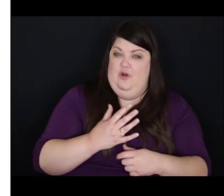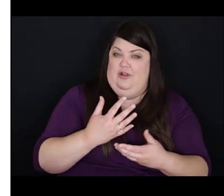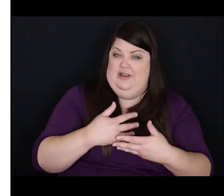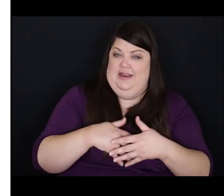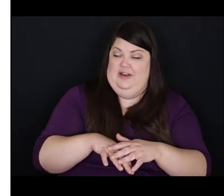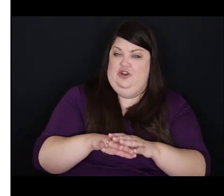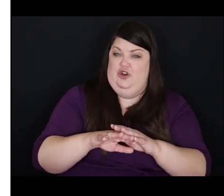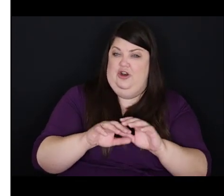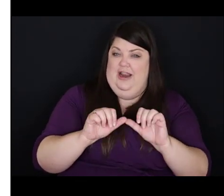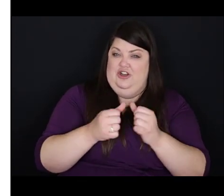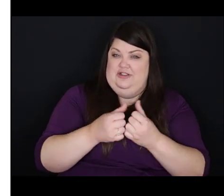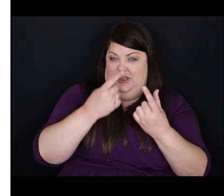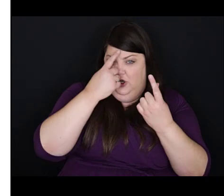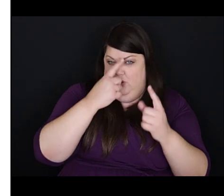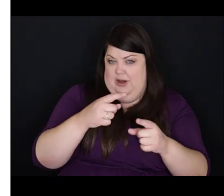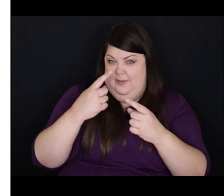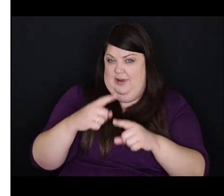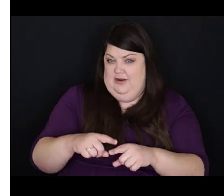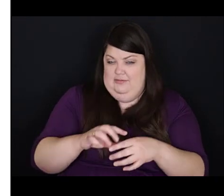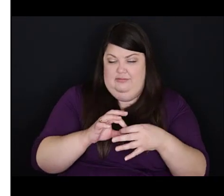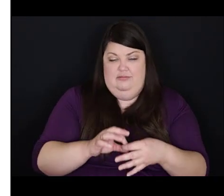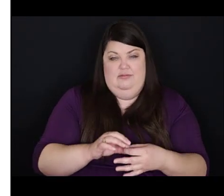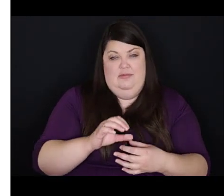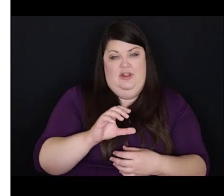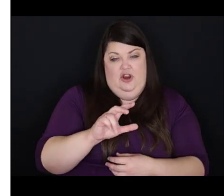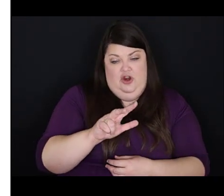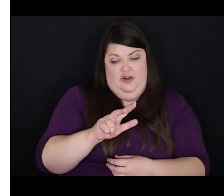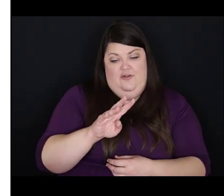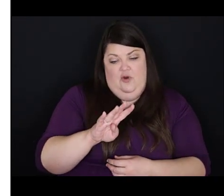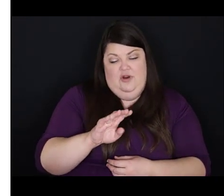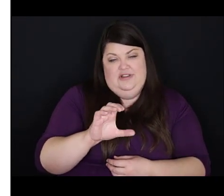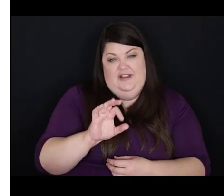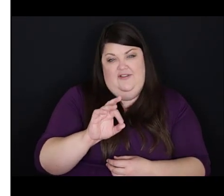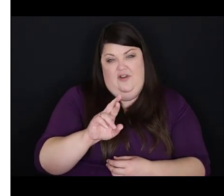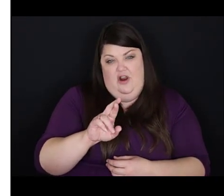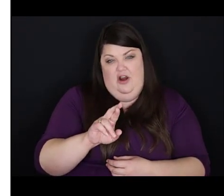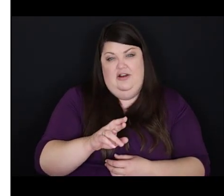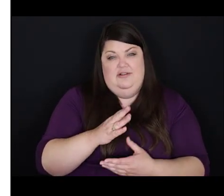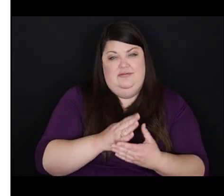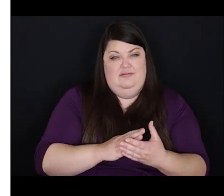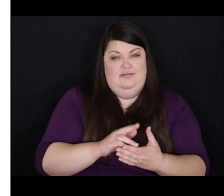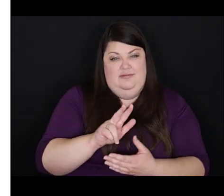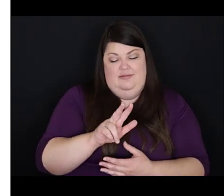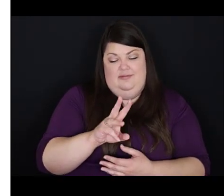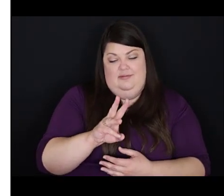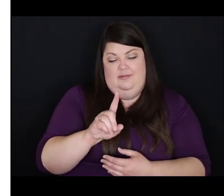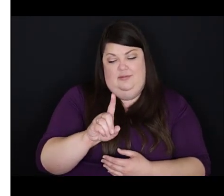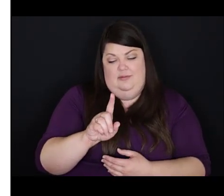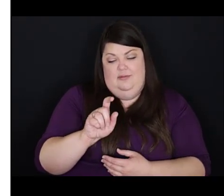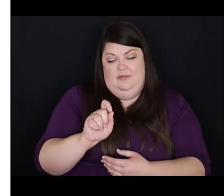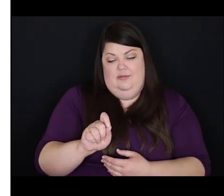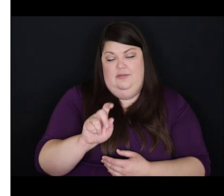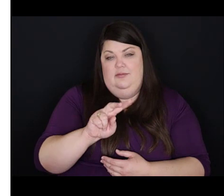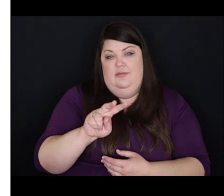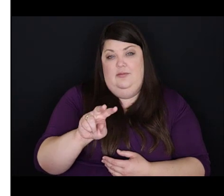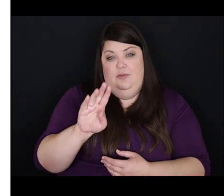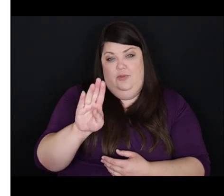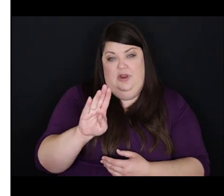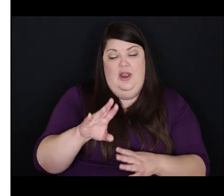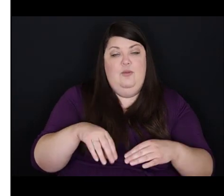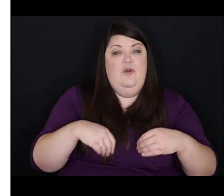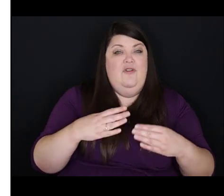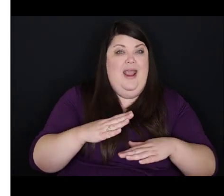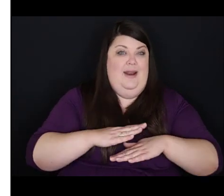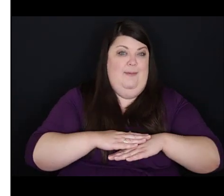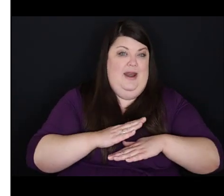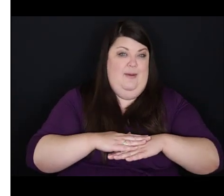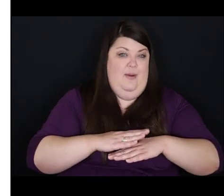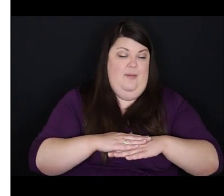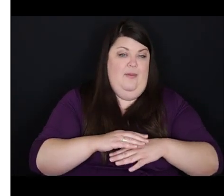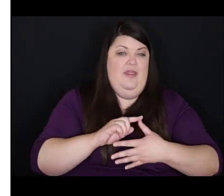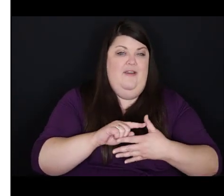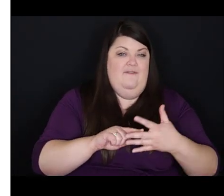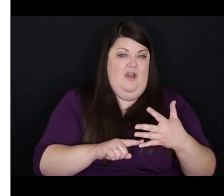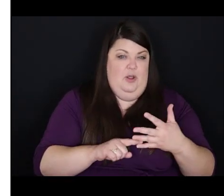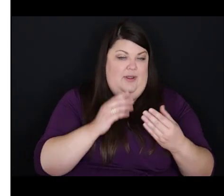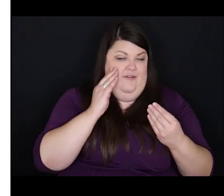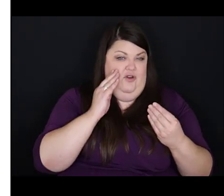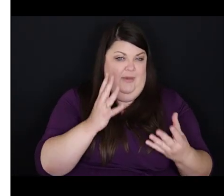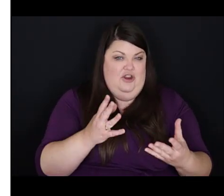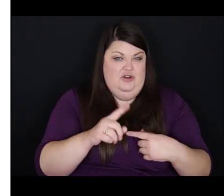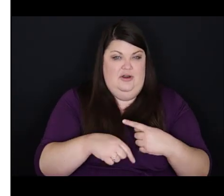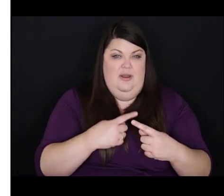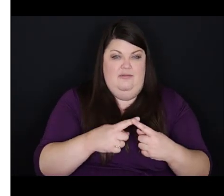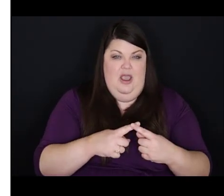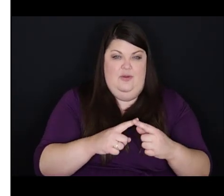34 C.F.R. §361.22(b), provide, at a minimum, the following information about the agreement: